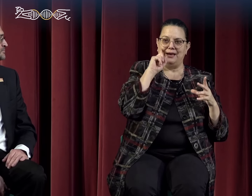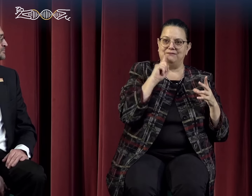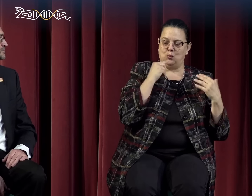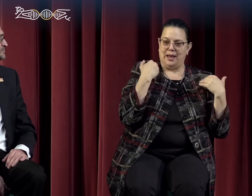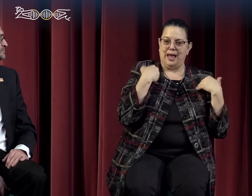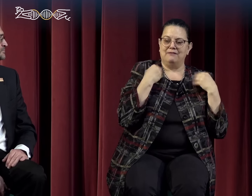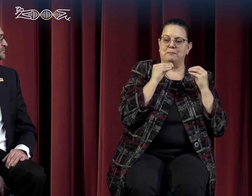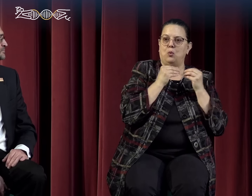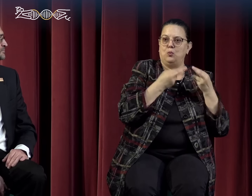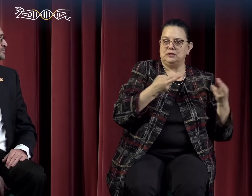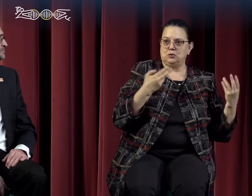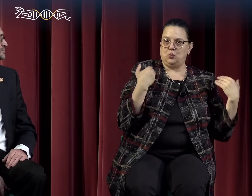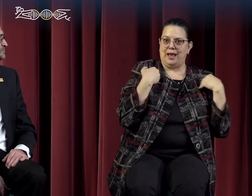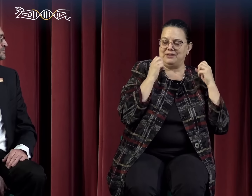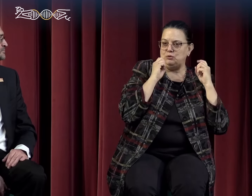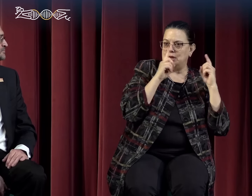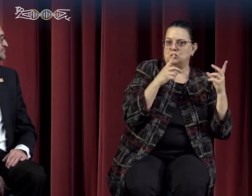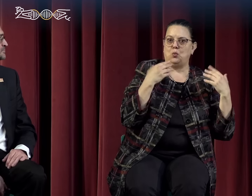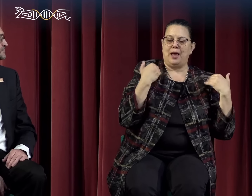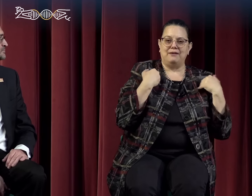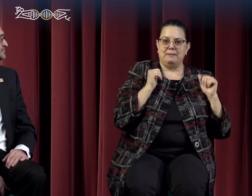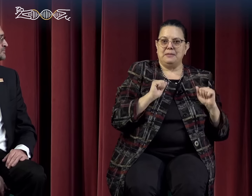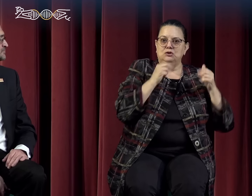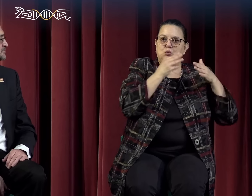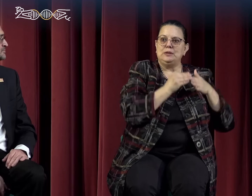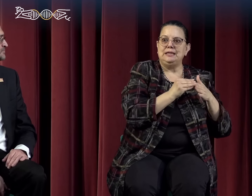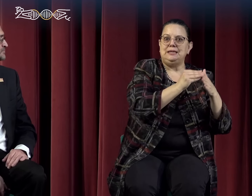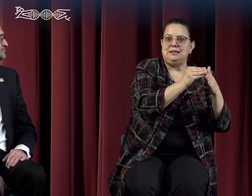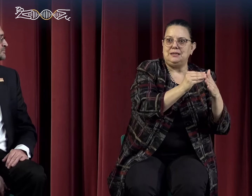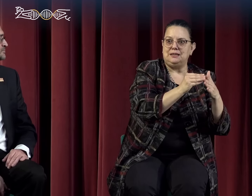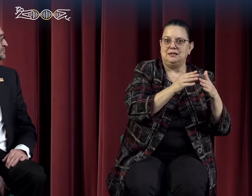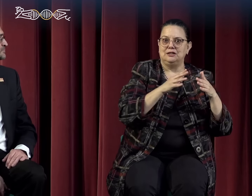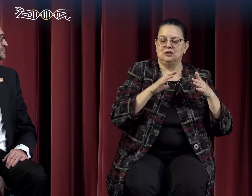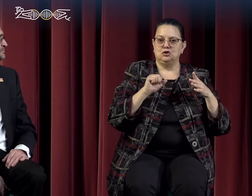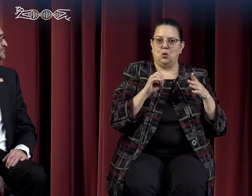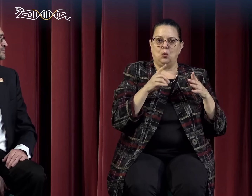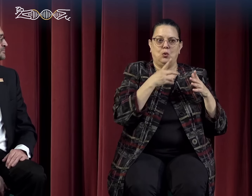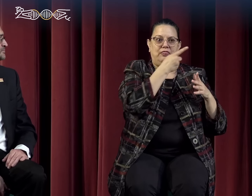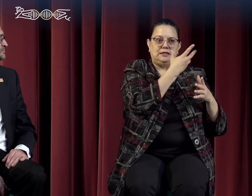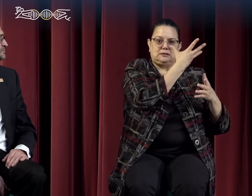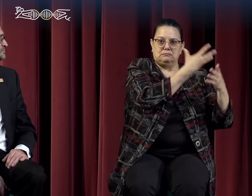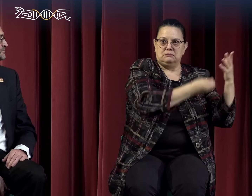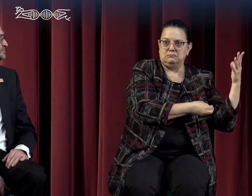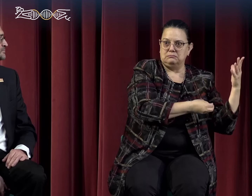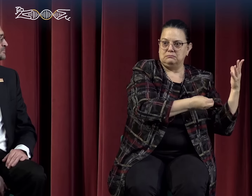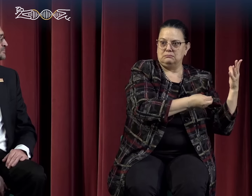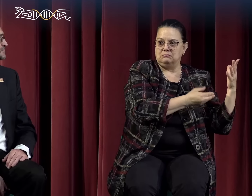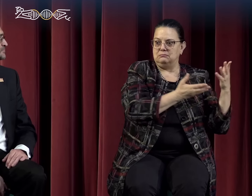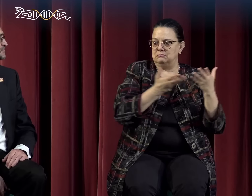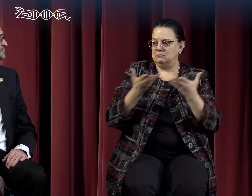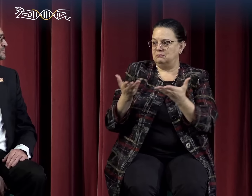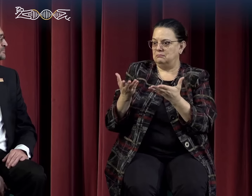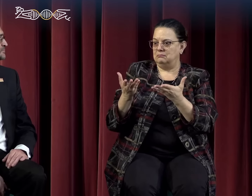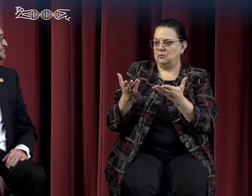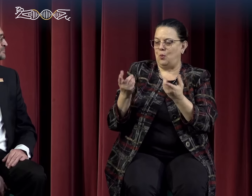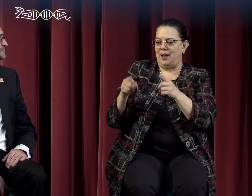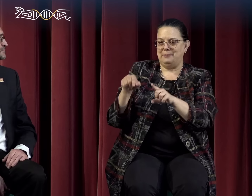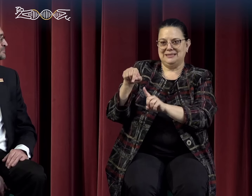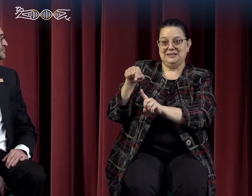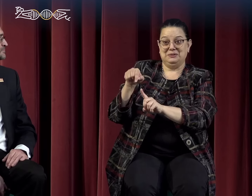have less resources often look to Deaf people who have more resources to lead.